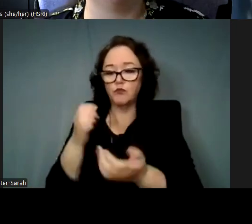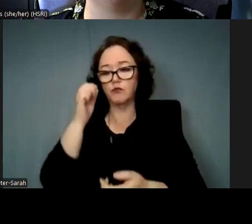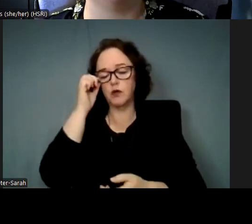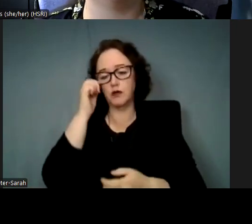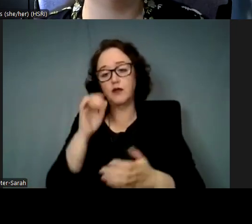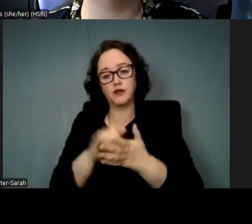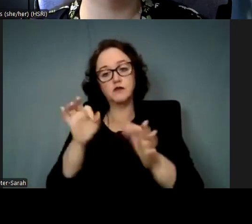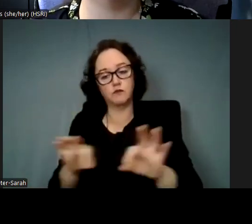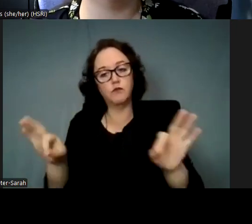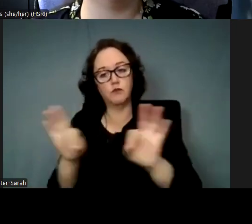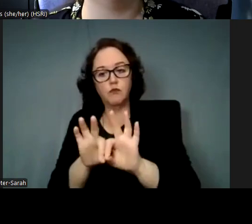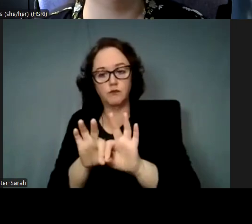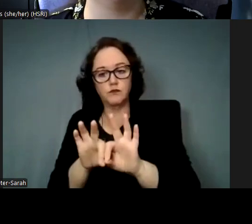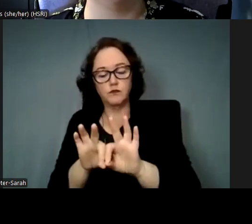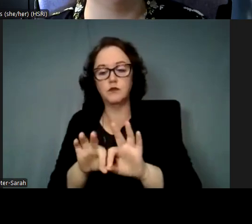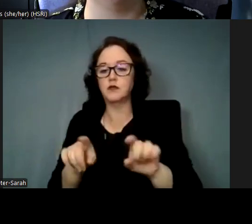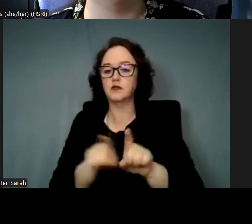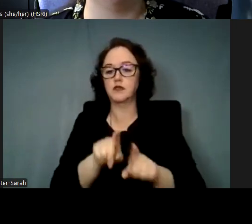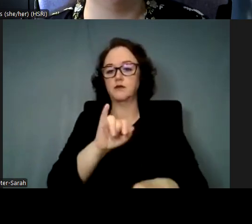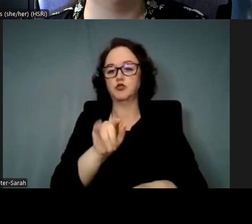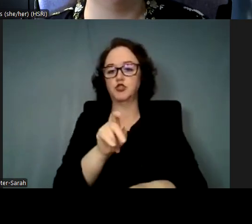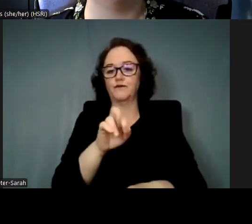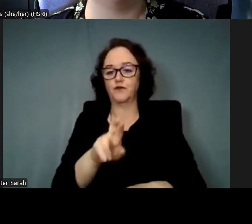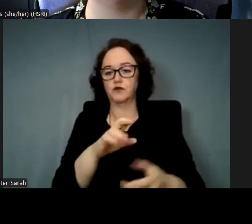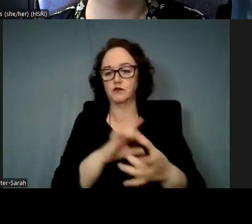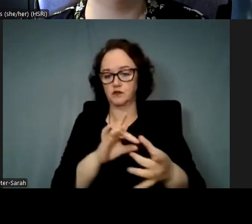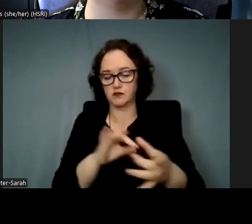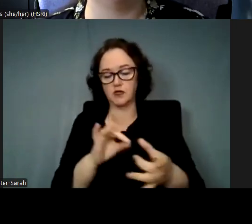said. They need to hear from boots on the ground, and not